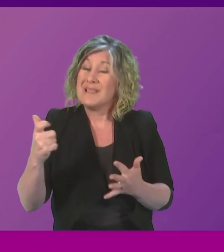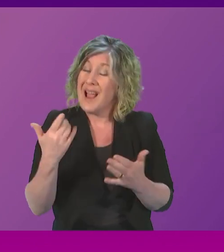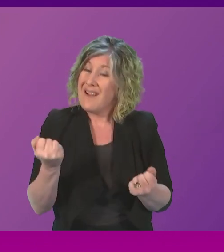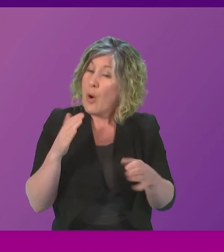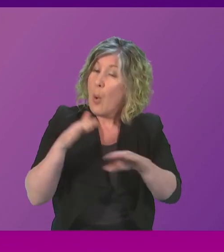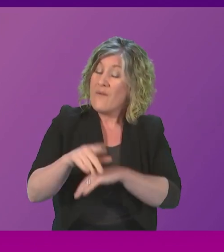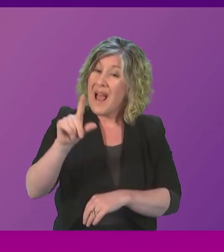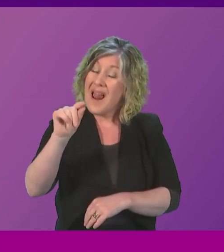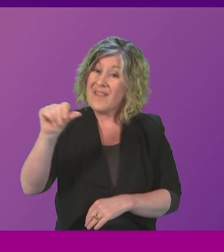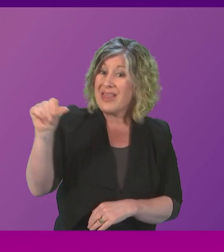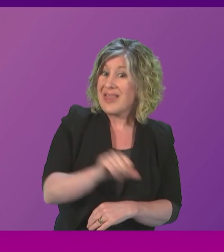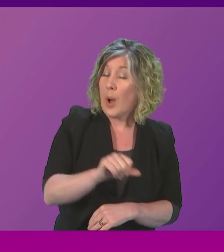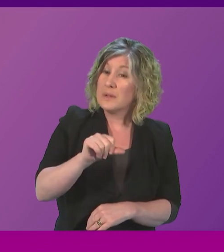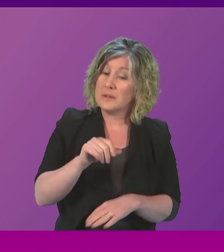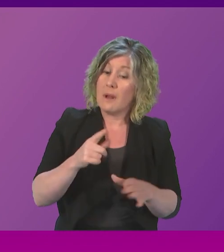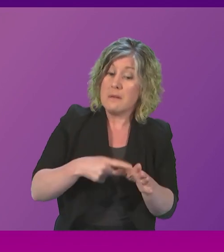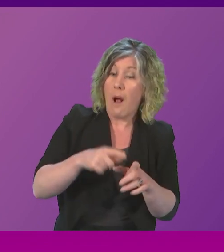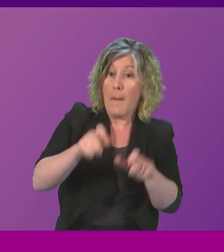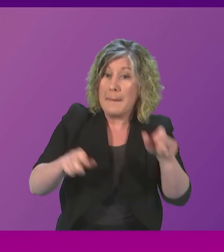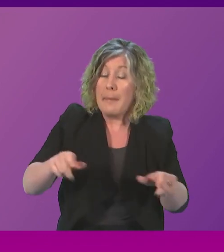waited more than the 18-week standard for treatment.